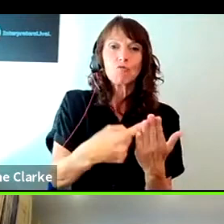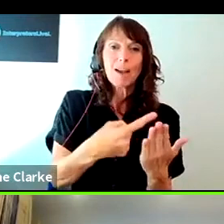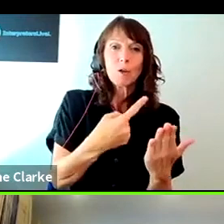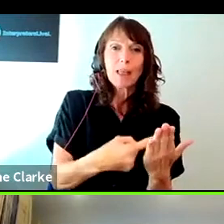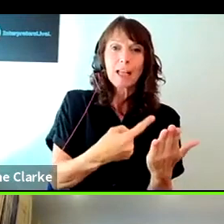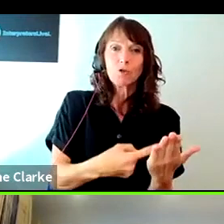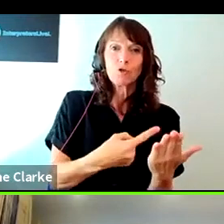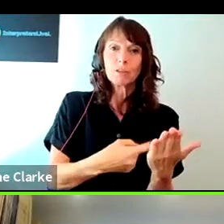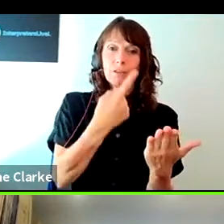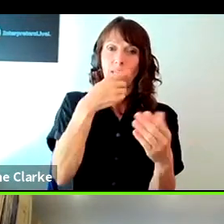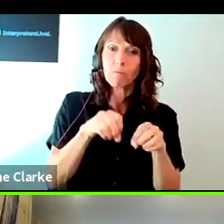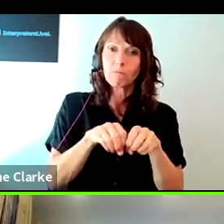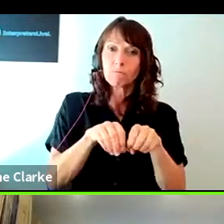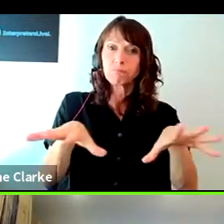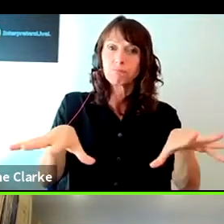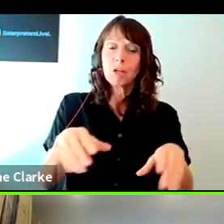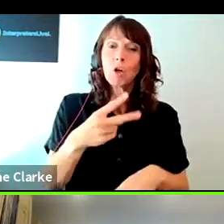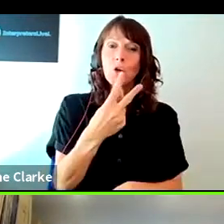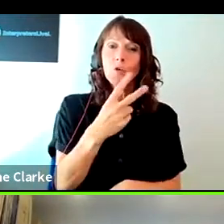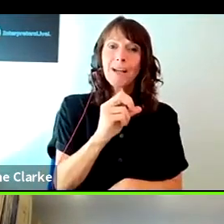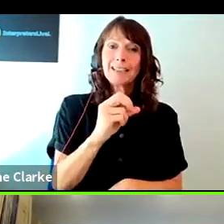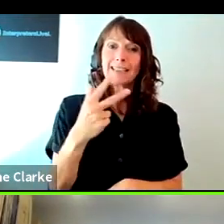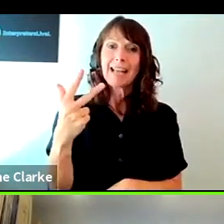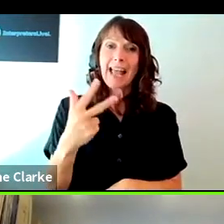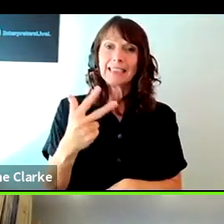And that has transformed things.